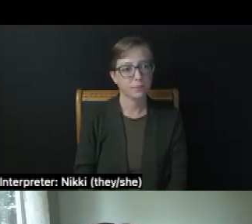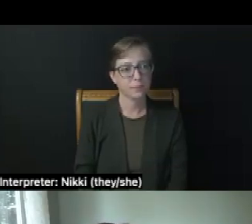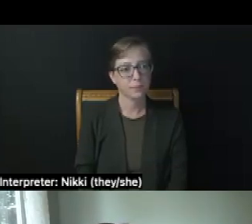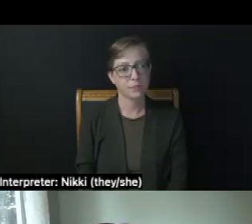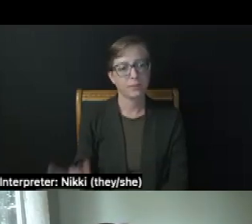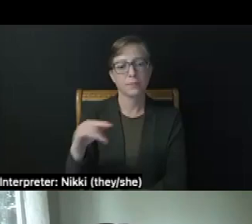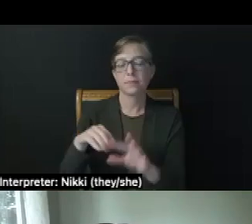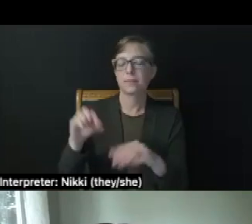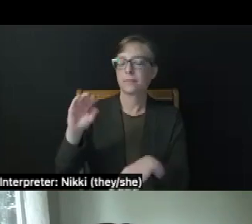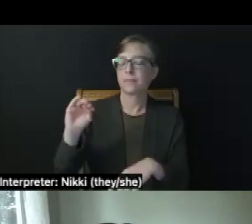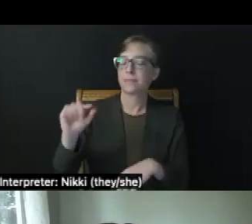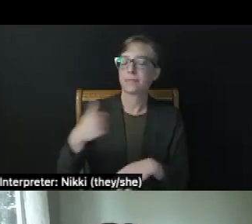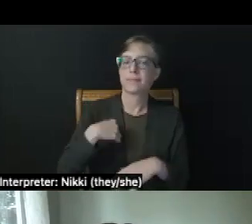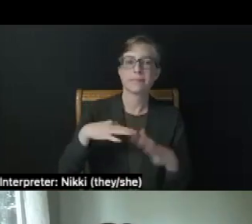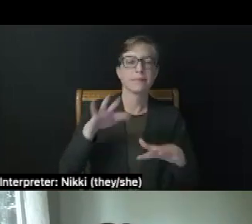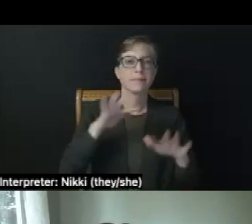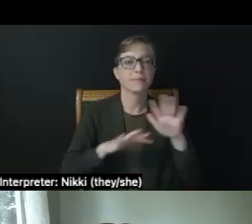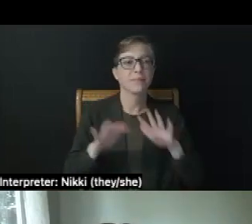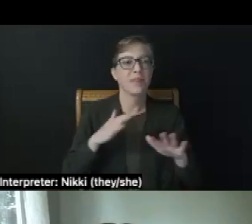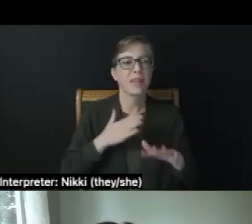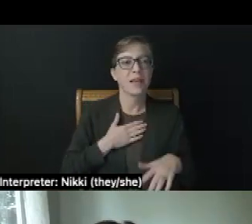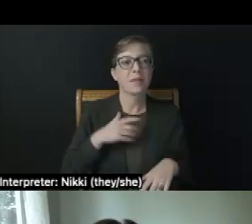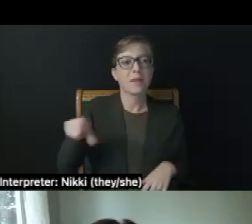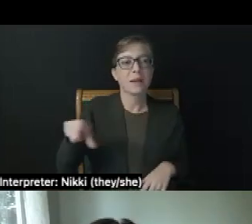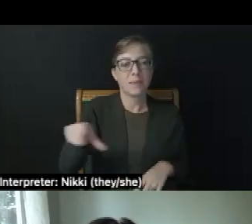My mouse is being a little hoppy right now.